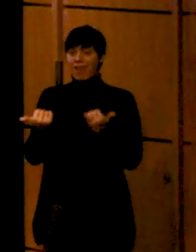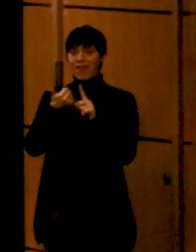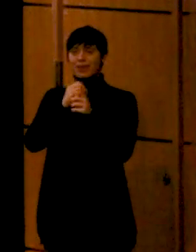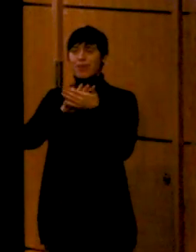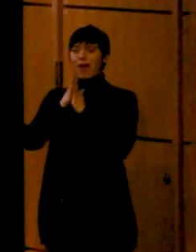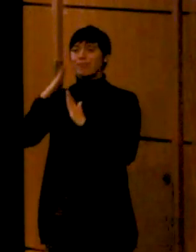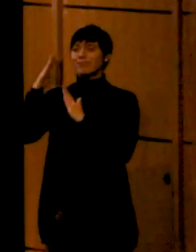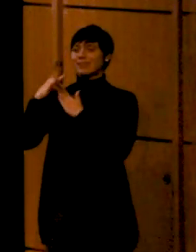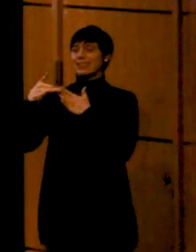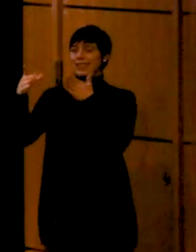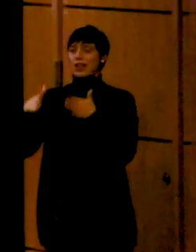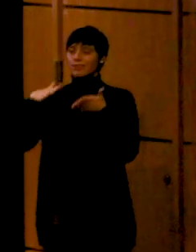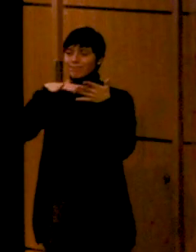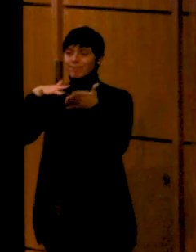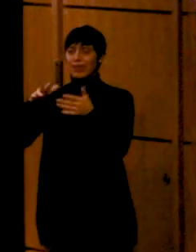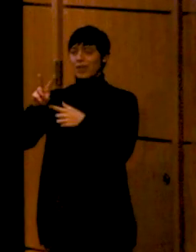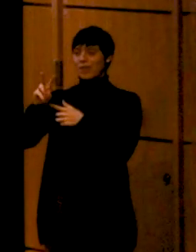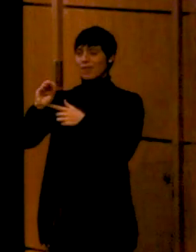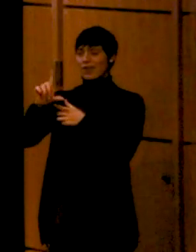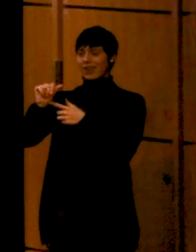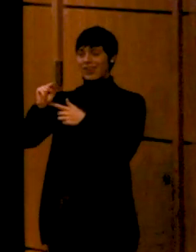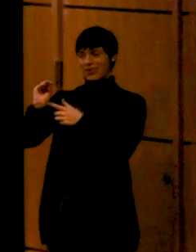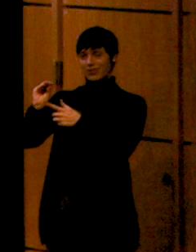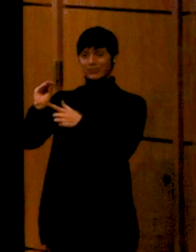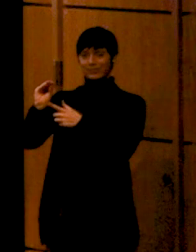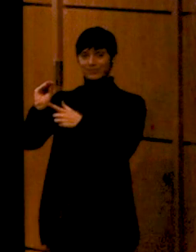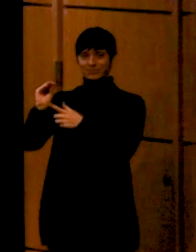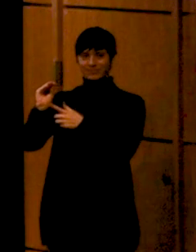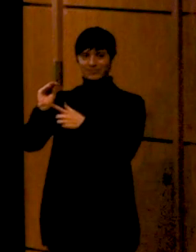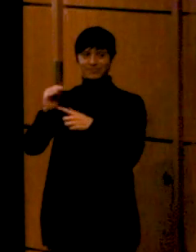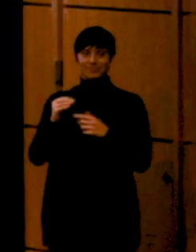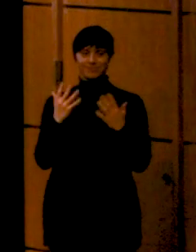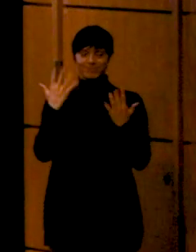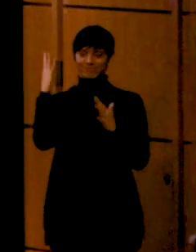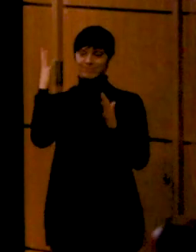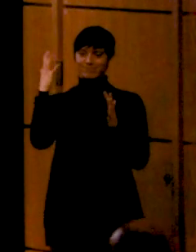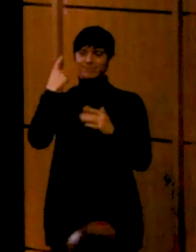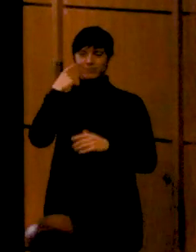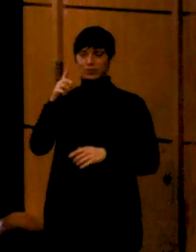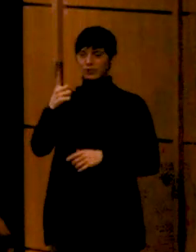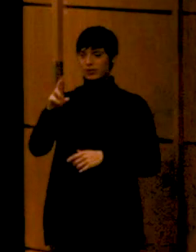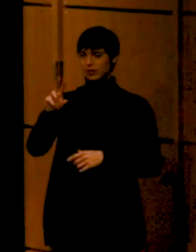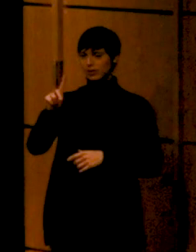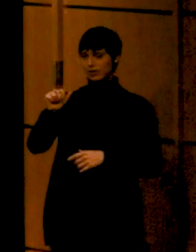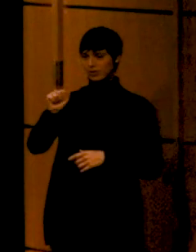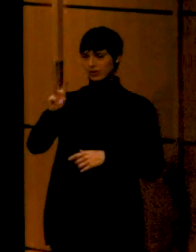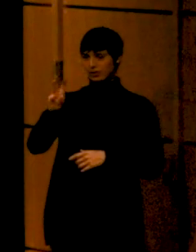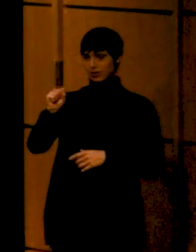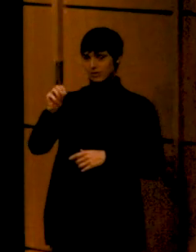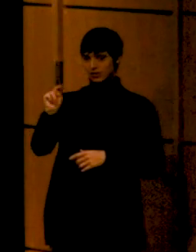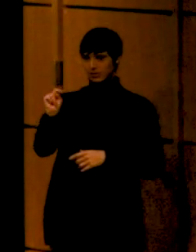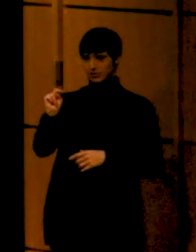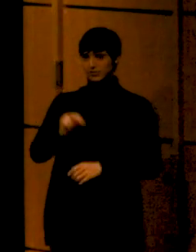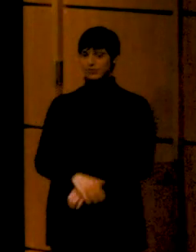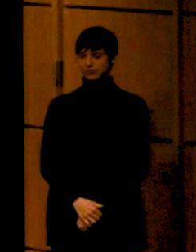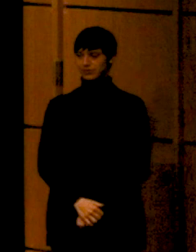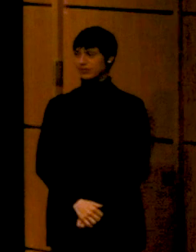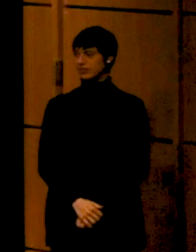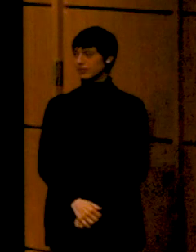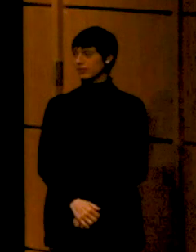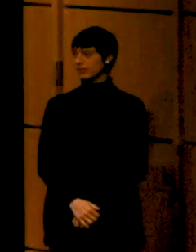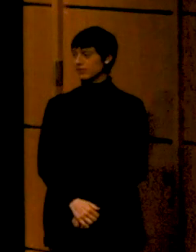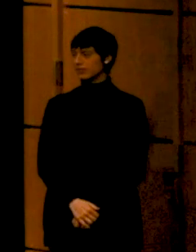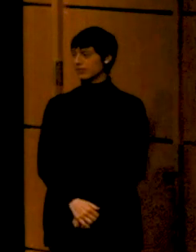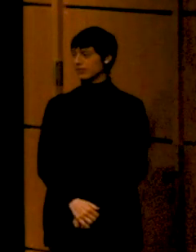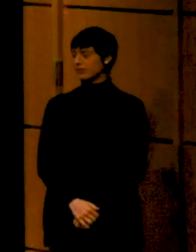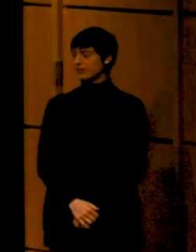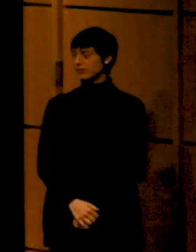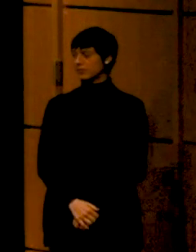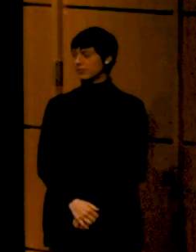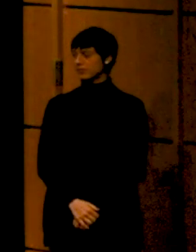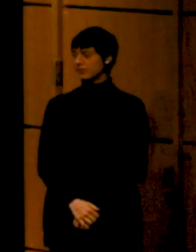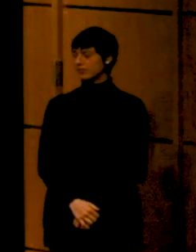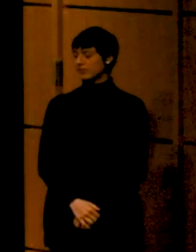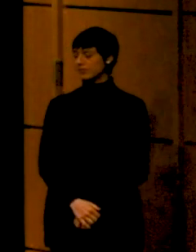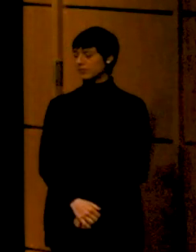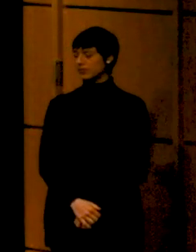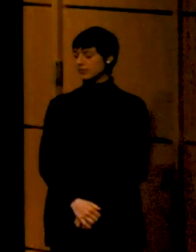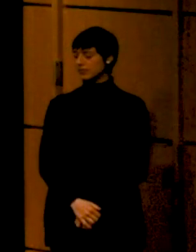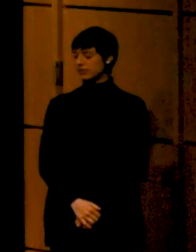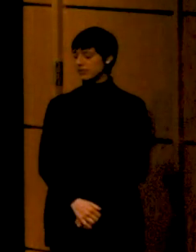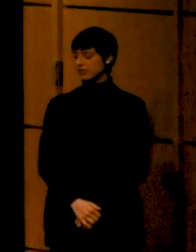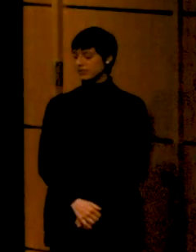Dr. Dawson Carr.